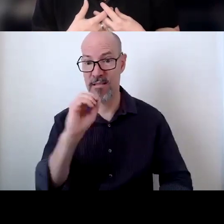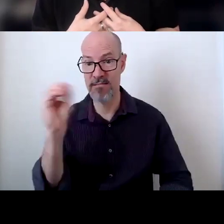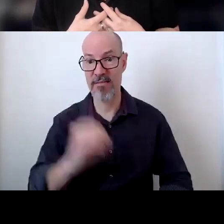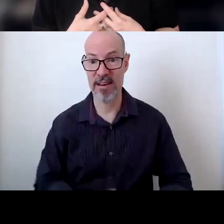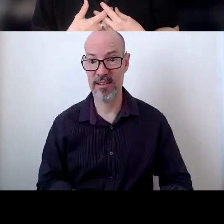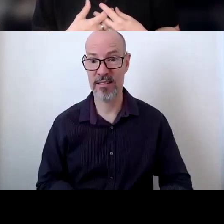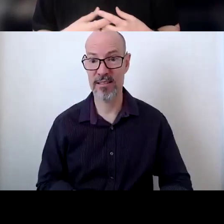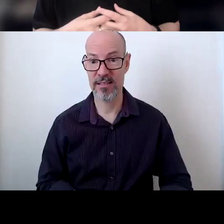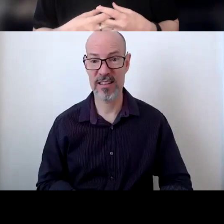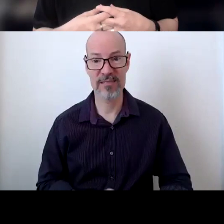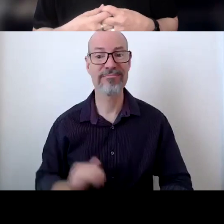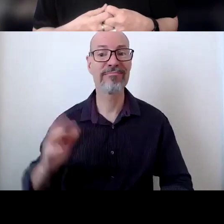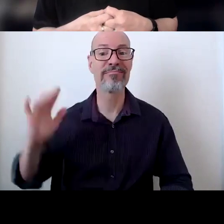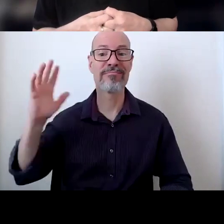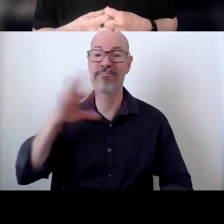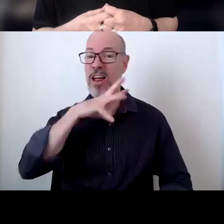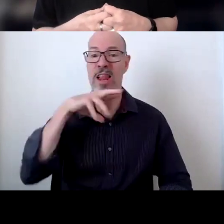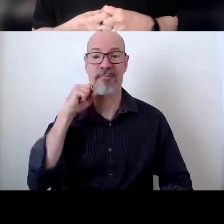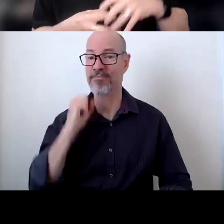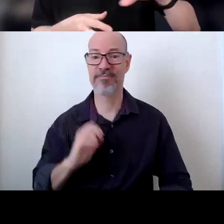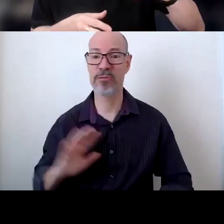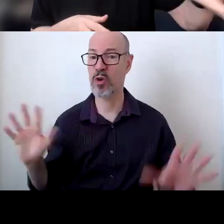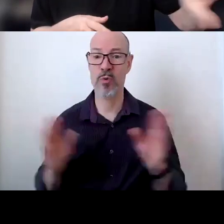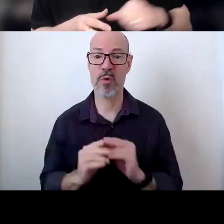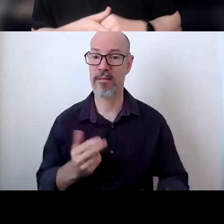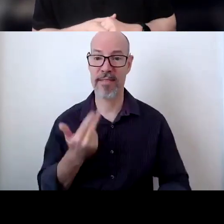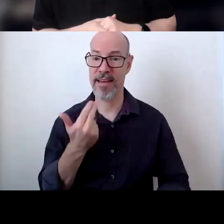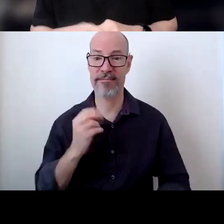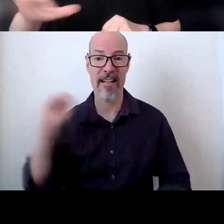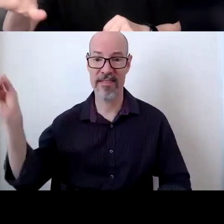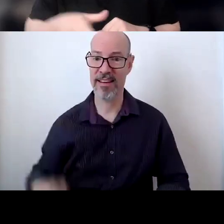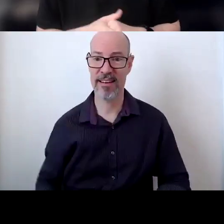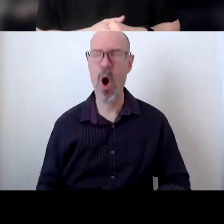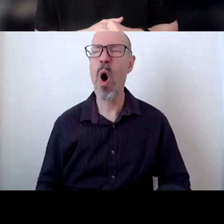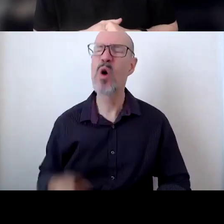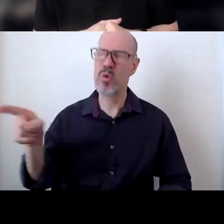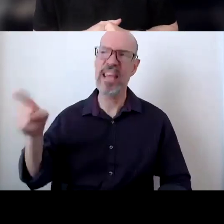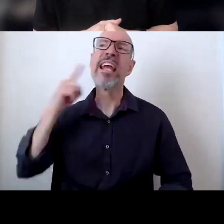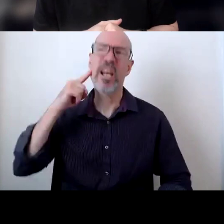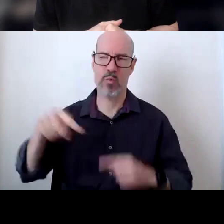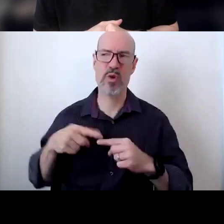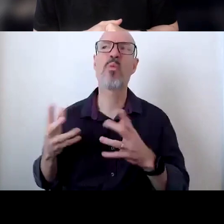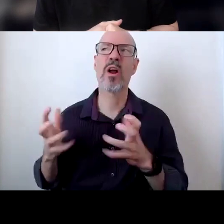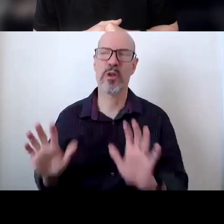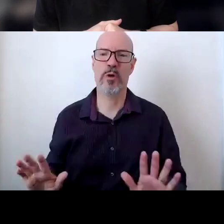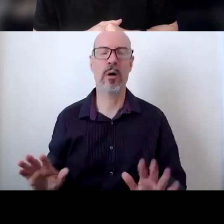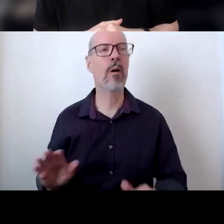I don't think it is funny. I stopped thinking that 45 And the other thing is it It's not important.